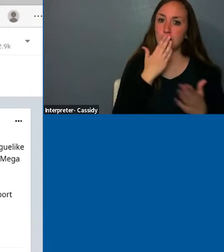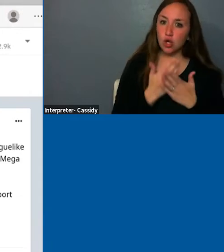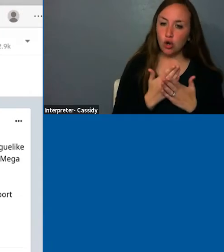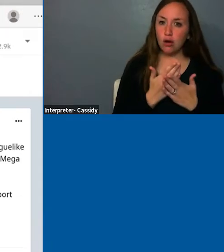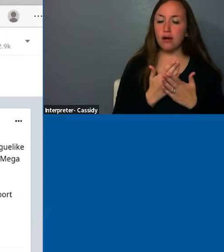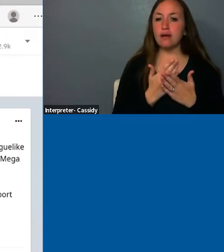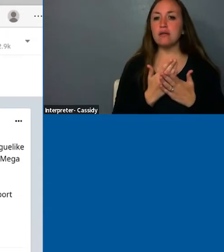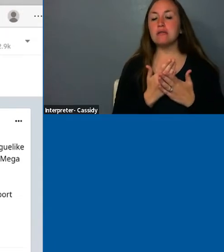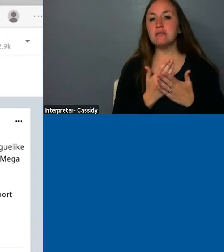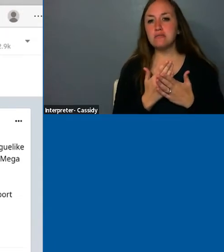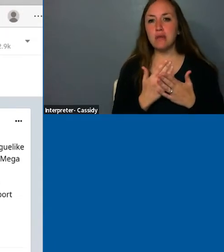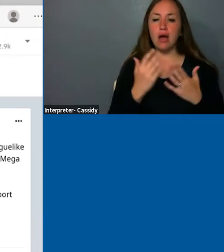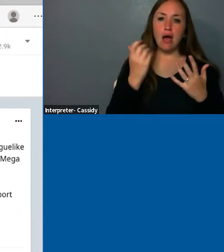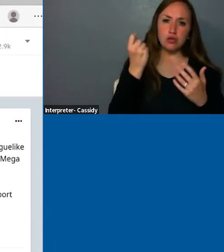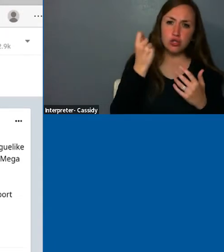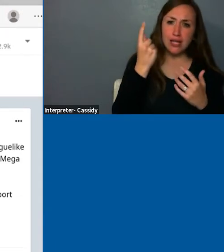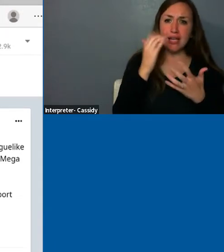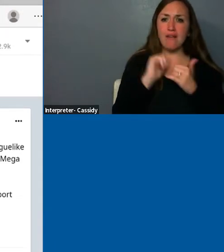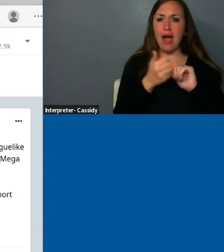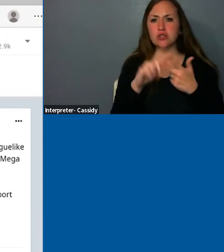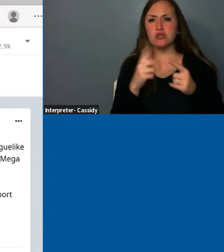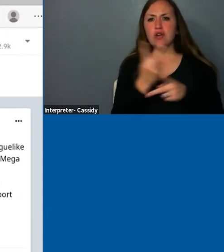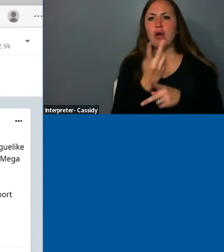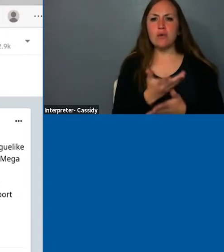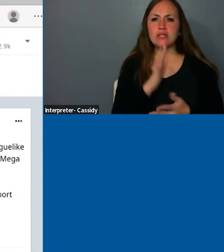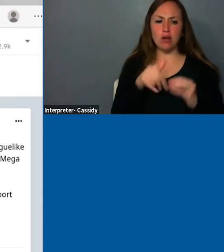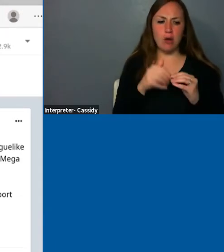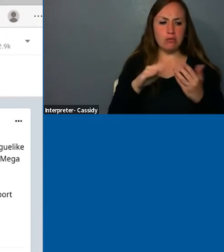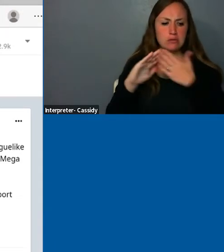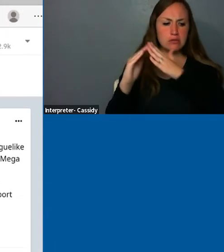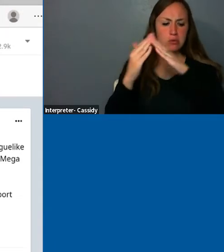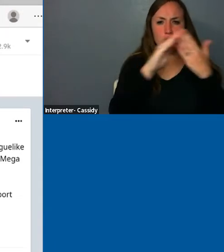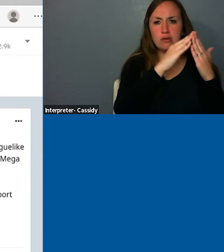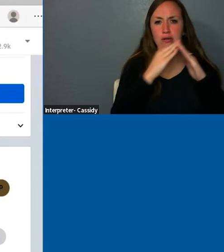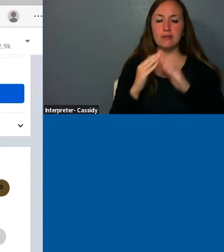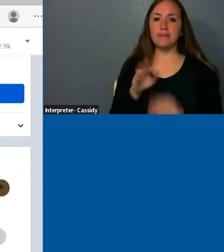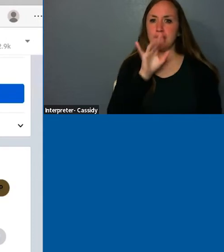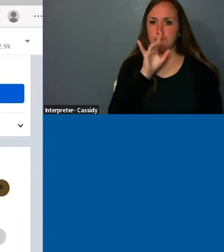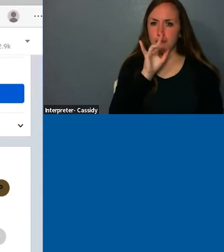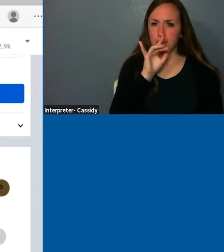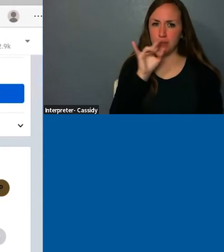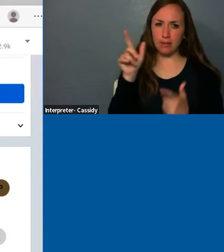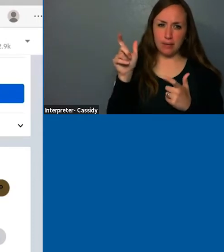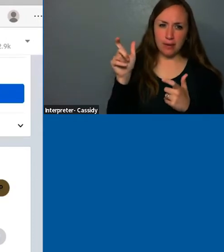in the same way that a sighted person might. [Reader] My first heart beat run, he got judged. Juggernaut, Barricade. Go get 'em, scales. A pixel art fan art. Sensational.